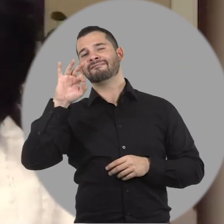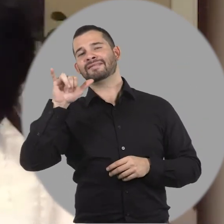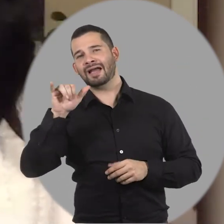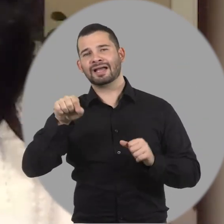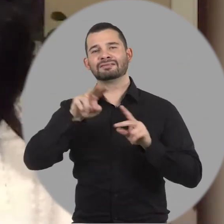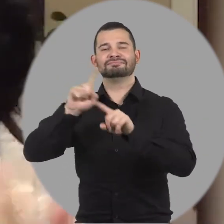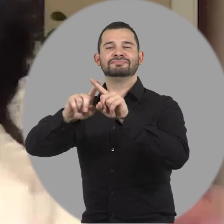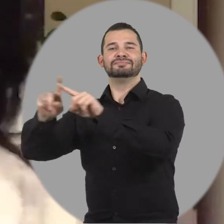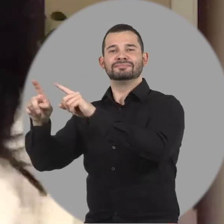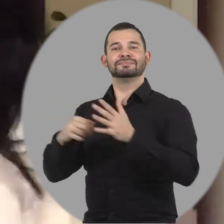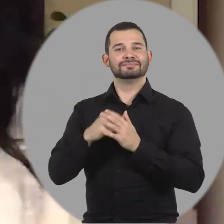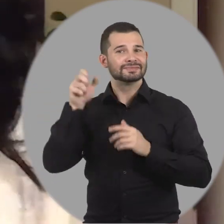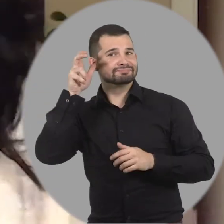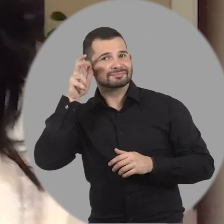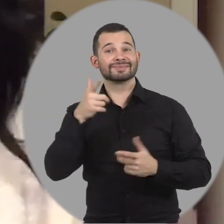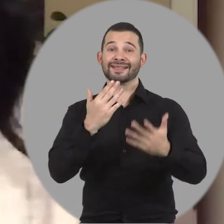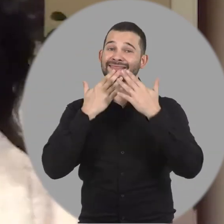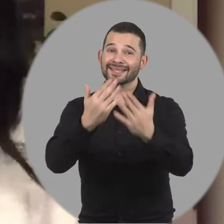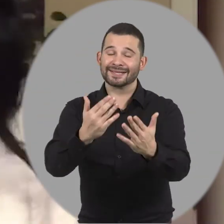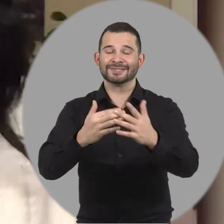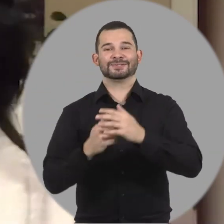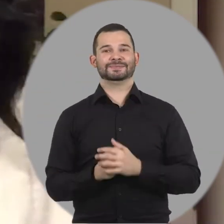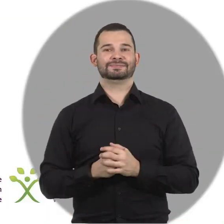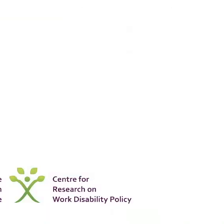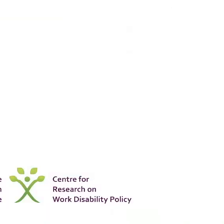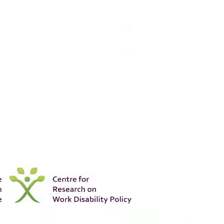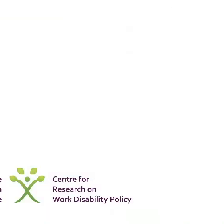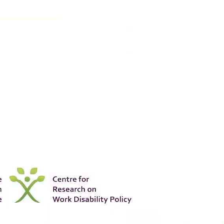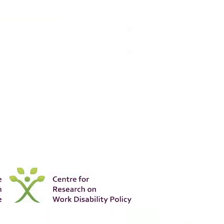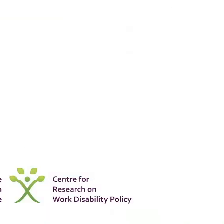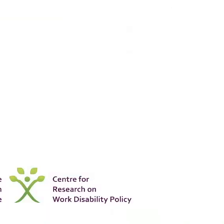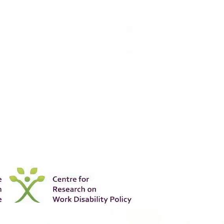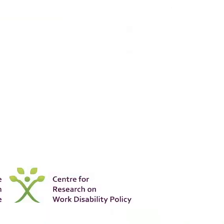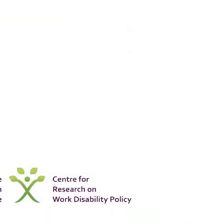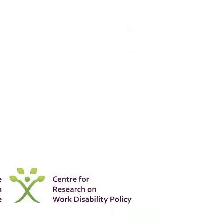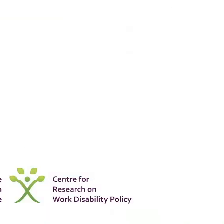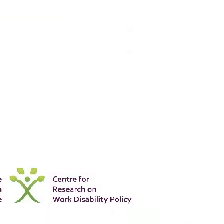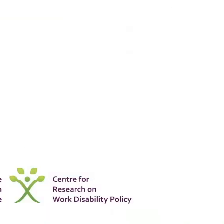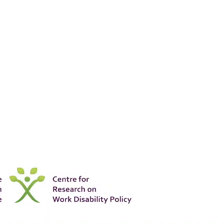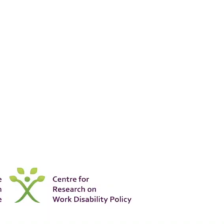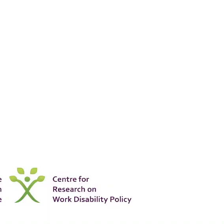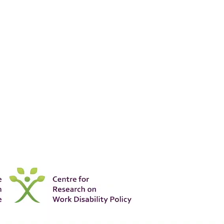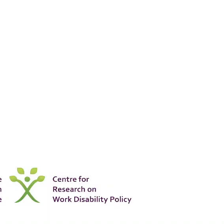Spotify or wherever you get your podcast. So, thank you once again.